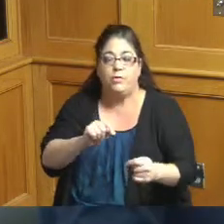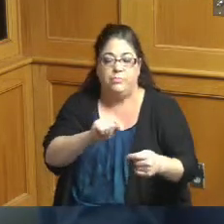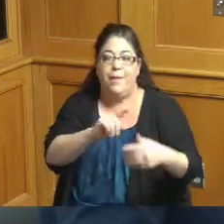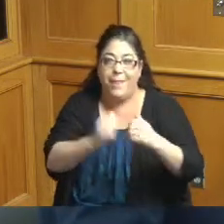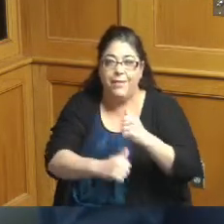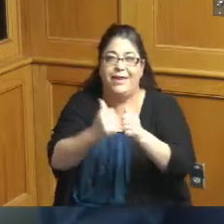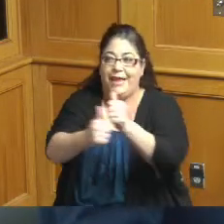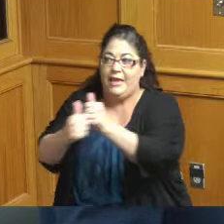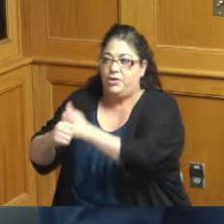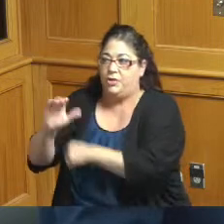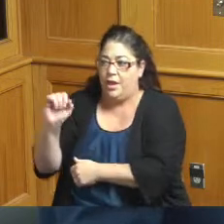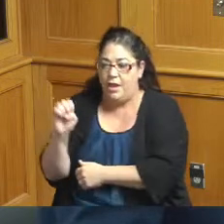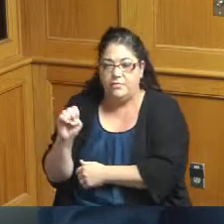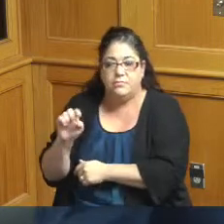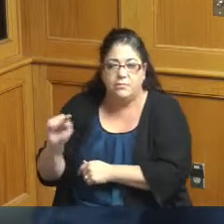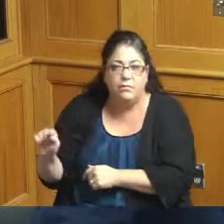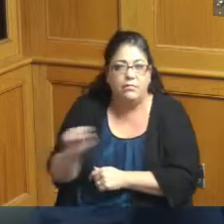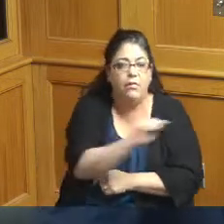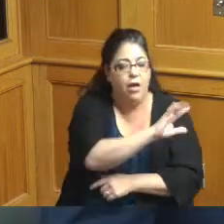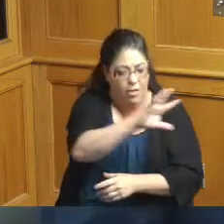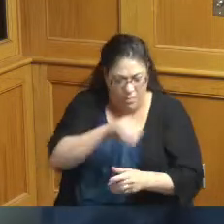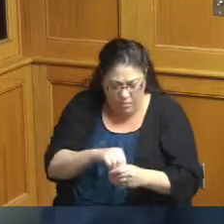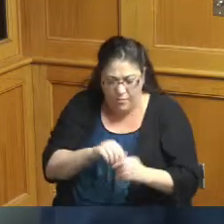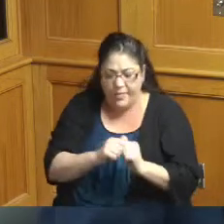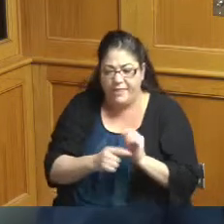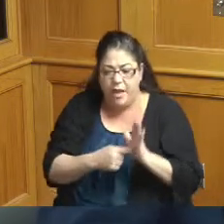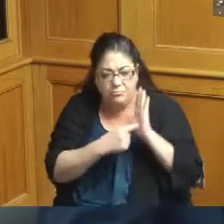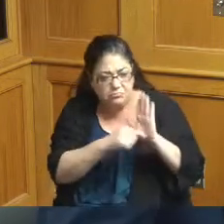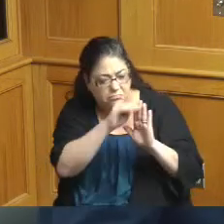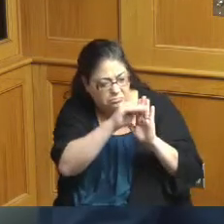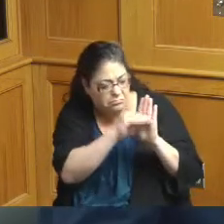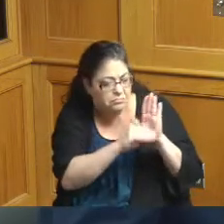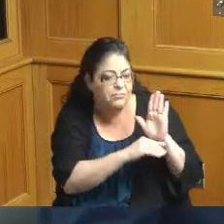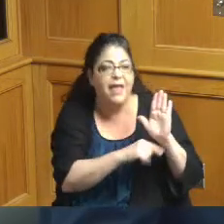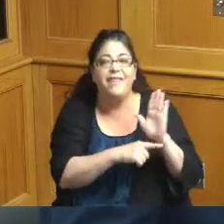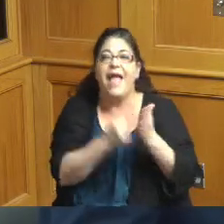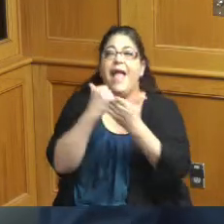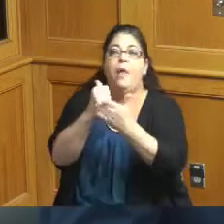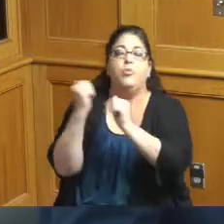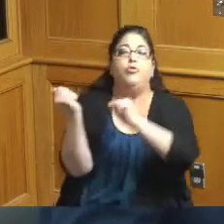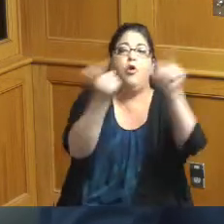so these reports are used to help the magistrates the support staff judicial staff and the Judges